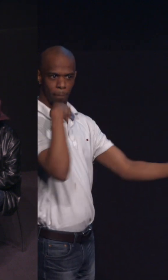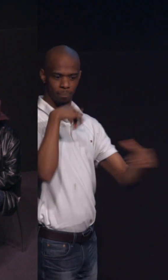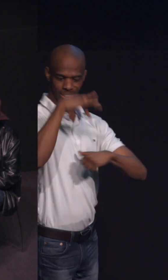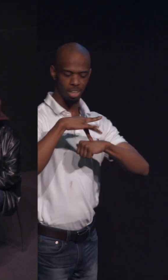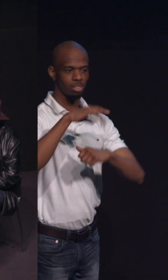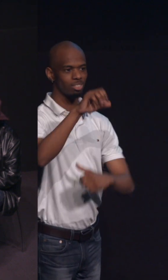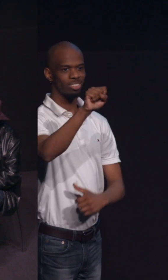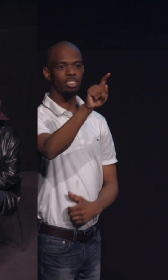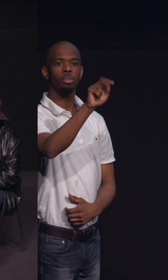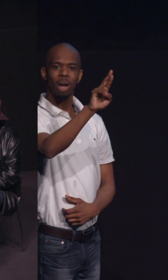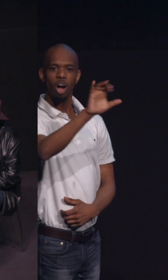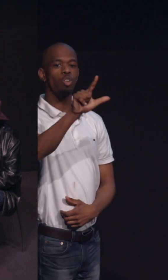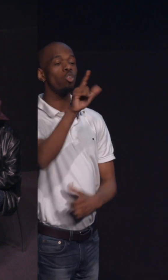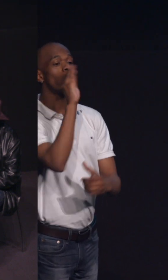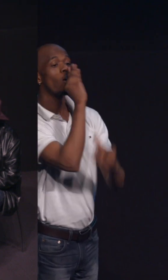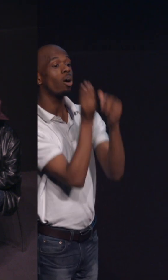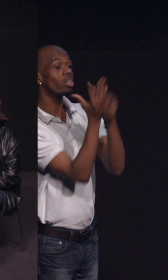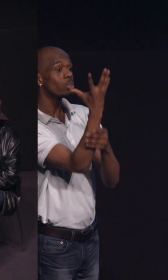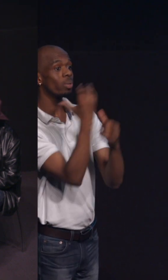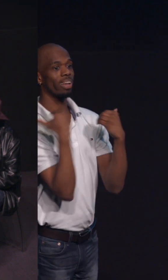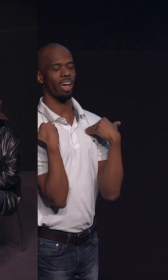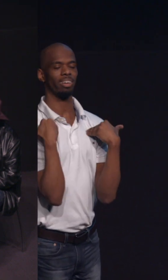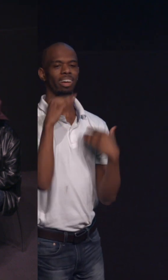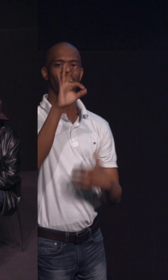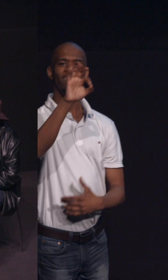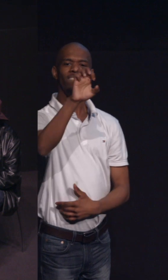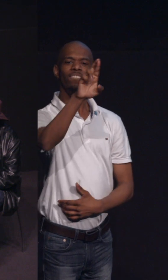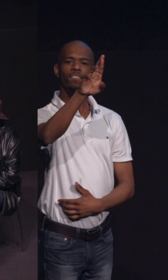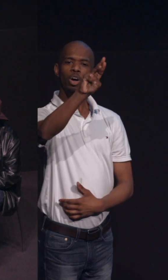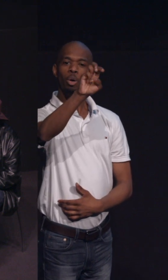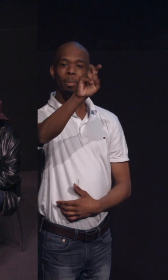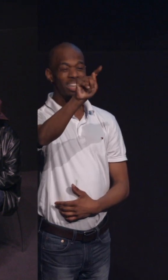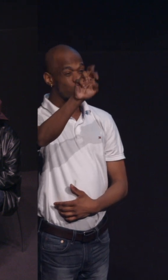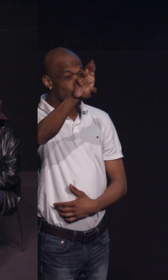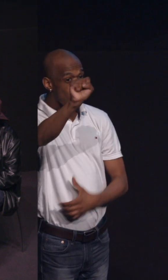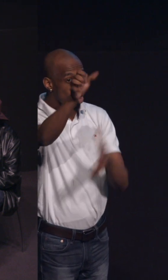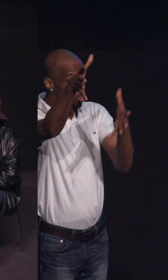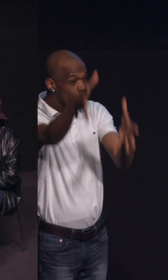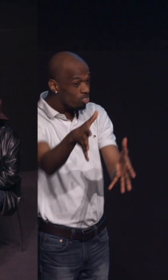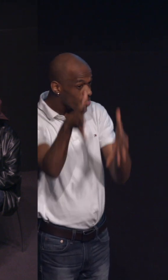We've had fermenters, we've had plants dyes,